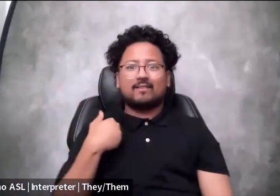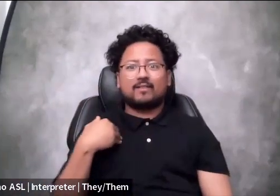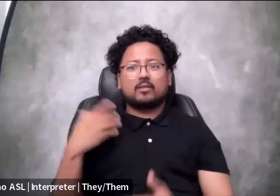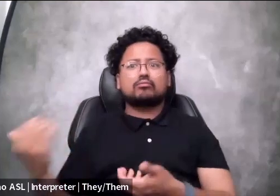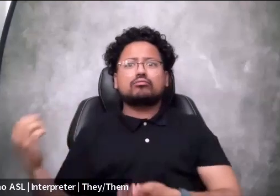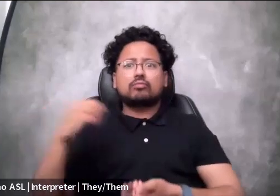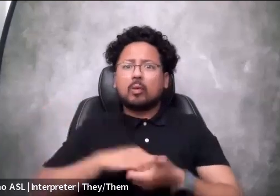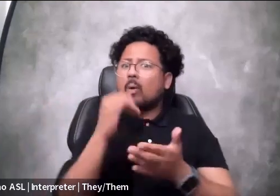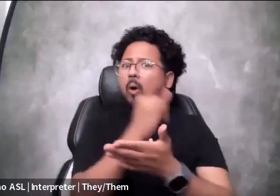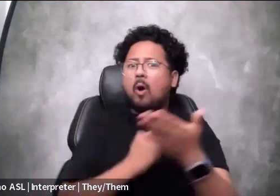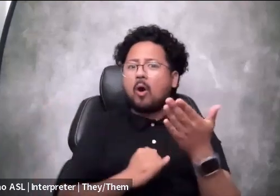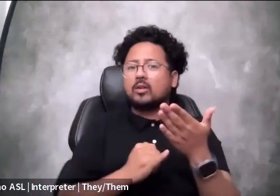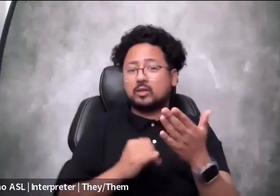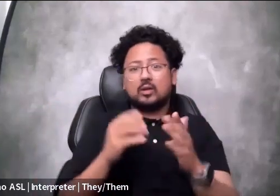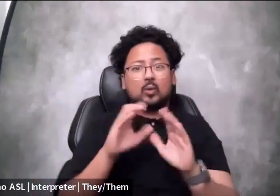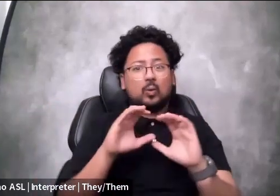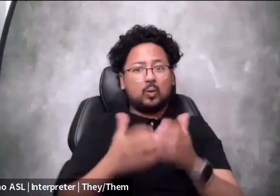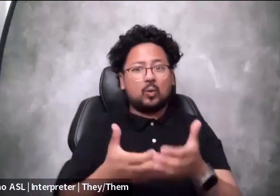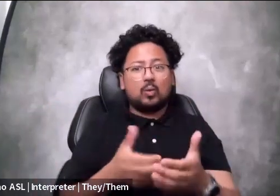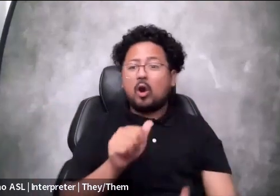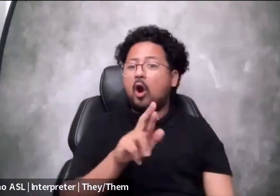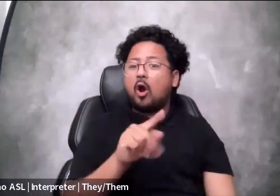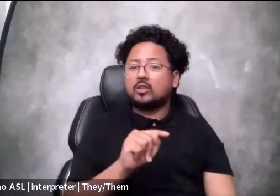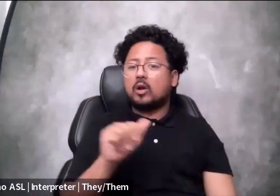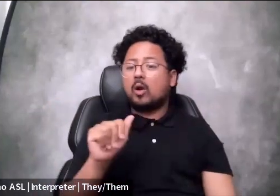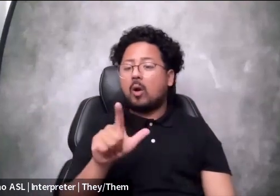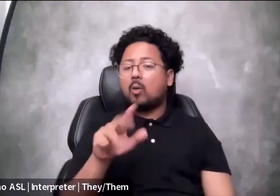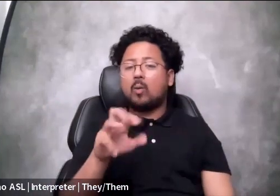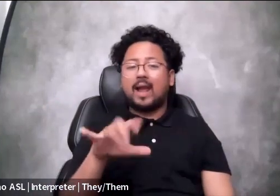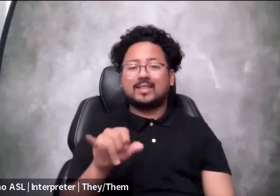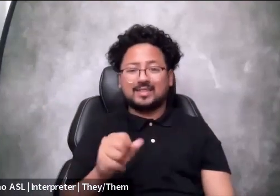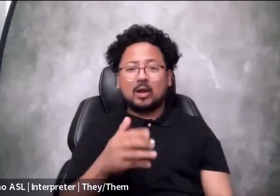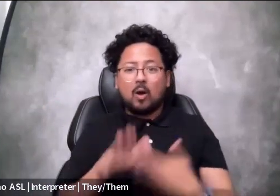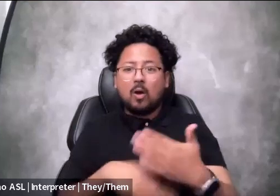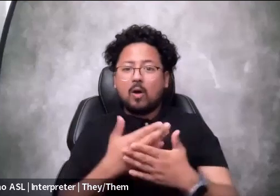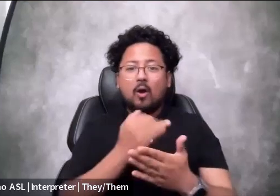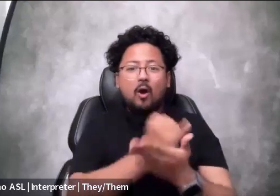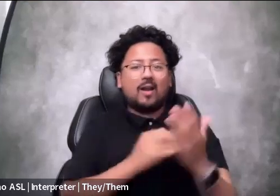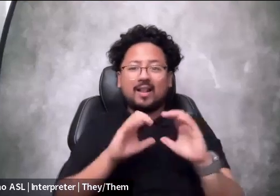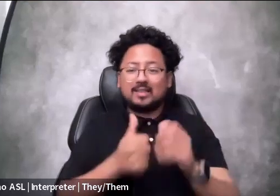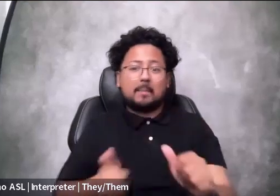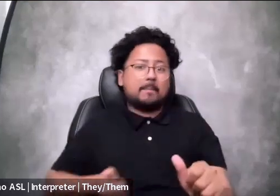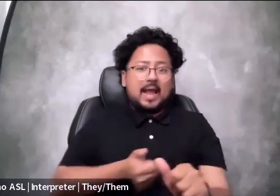art always. So there's art things that happen, art classes that happen in the back of the room and then, yeah,